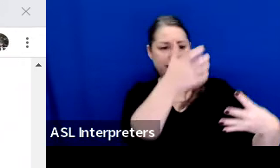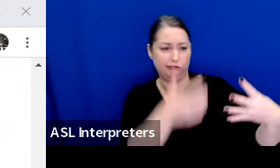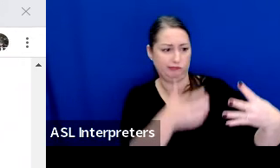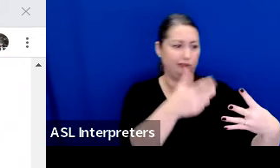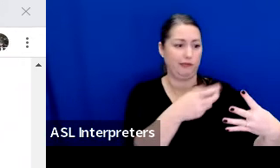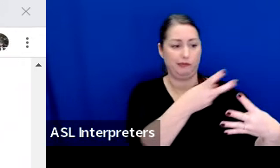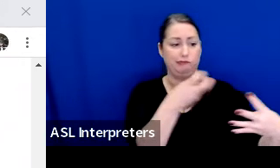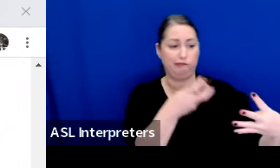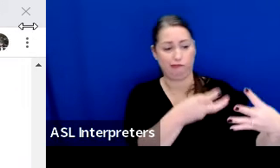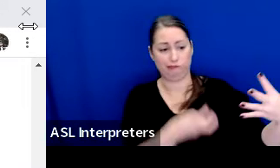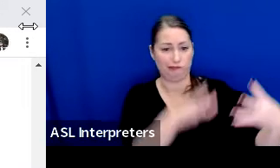x the X.